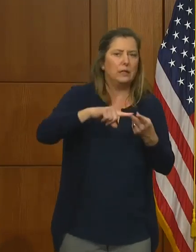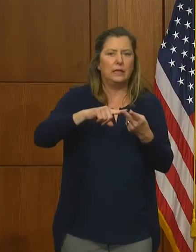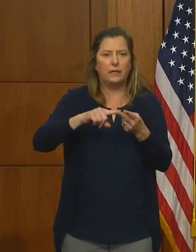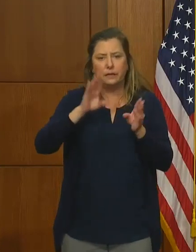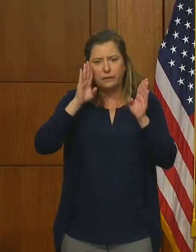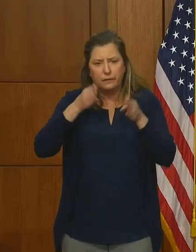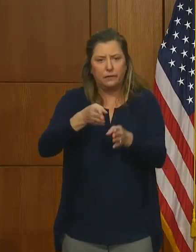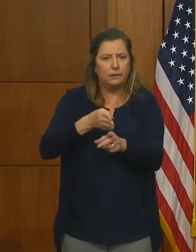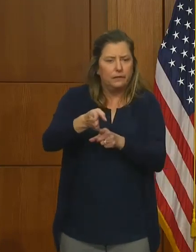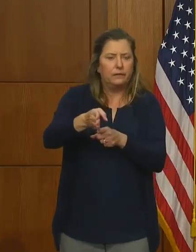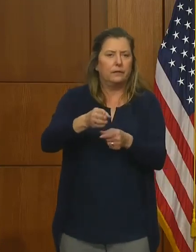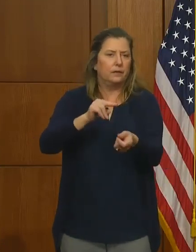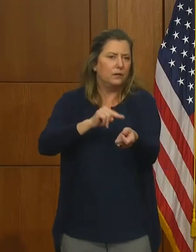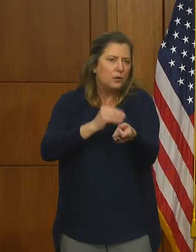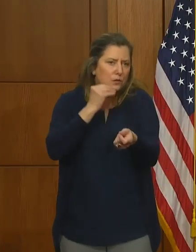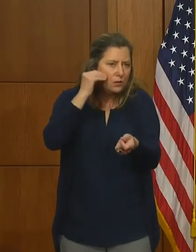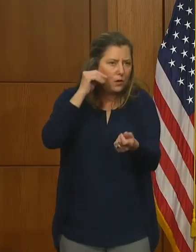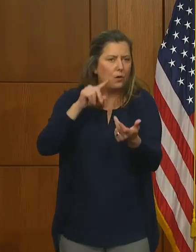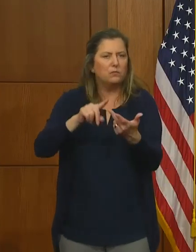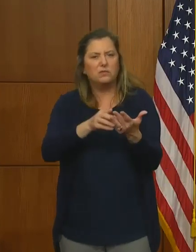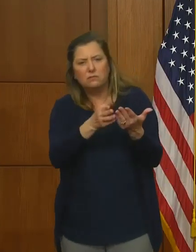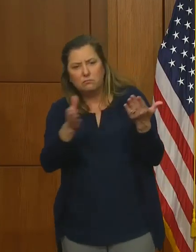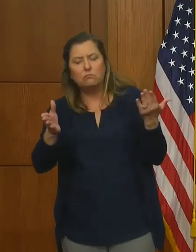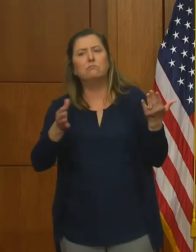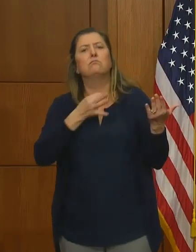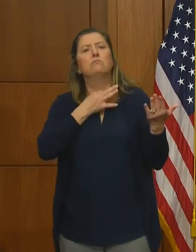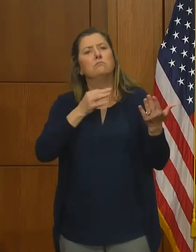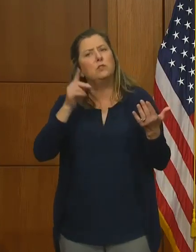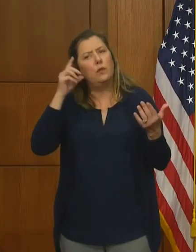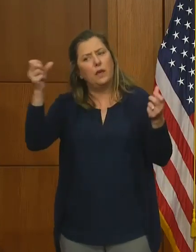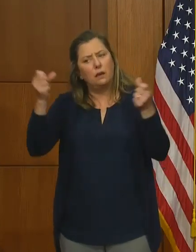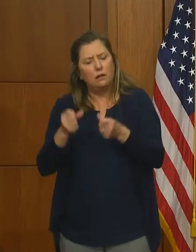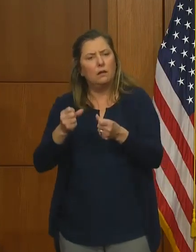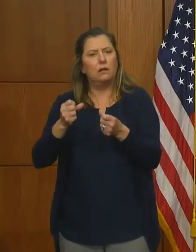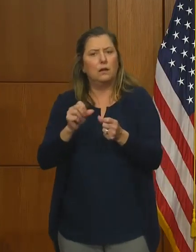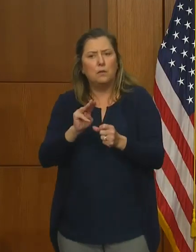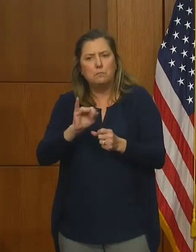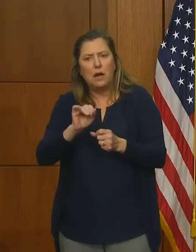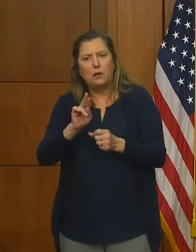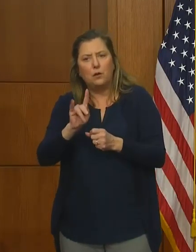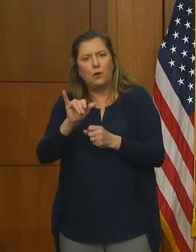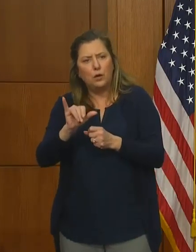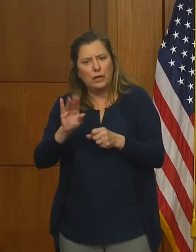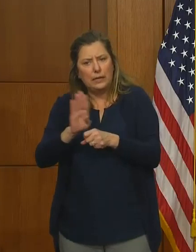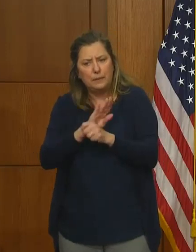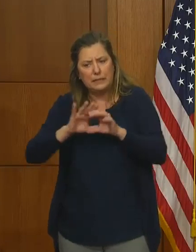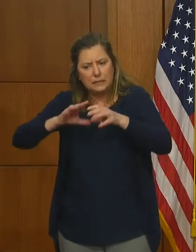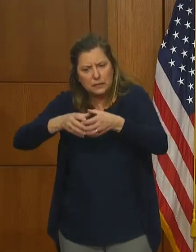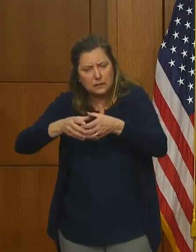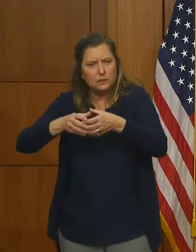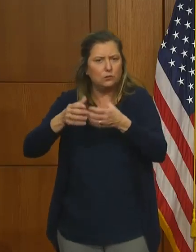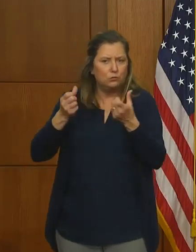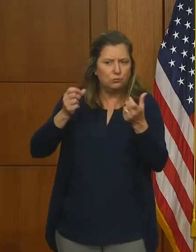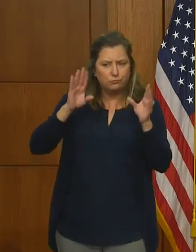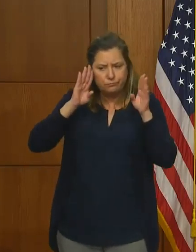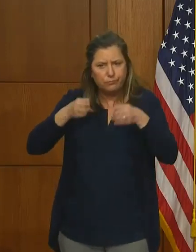IN THE NURSING HOME IF YOU CONSIDER. MAYBE HAVE. SOMEONE TALK FOURTEEN SECRETARY.